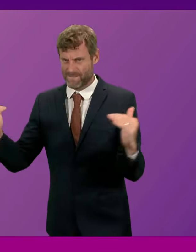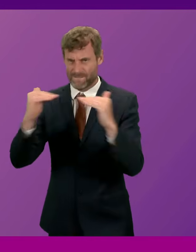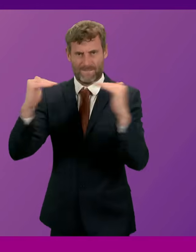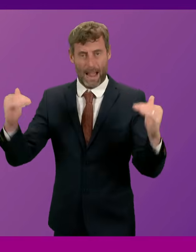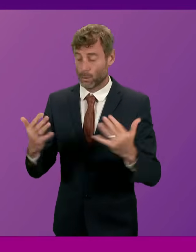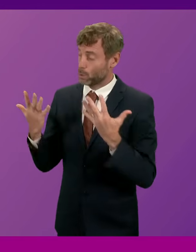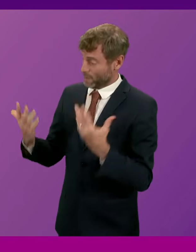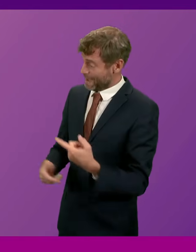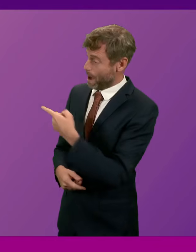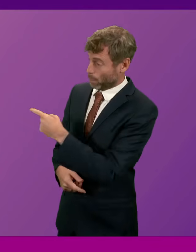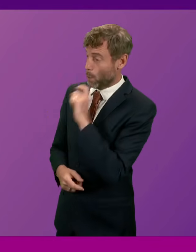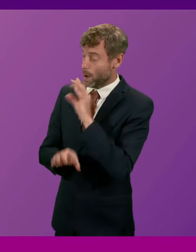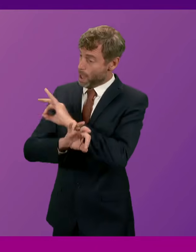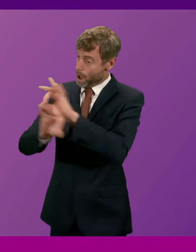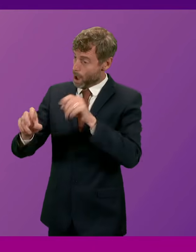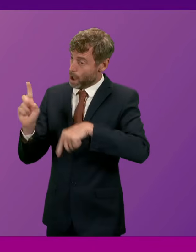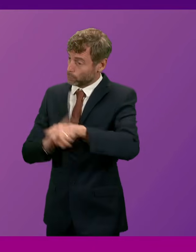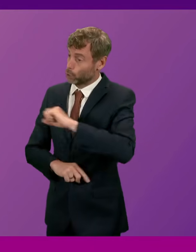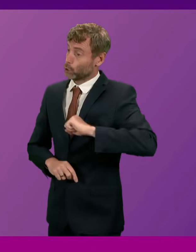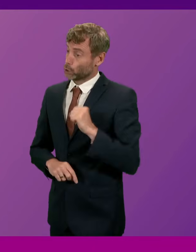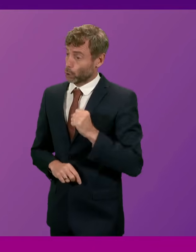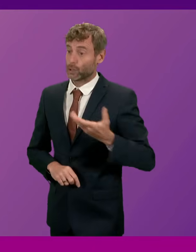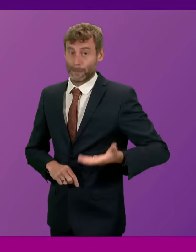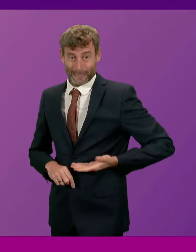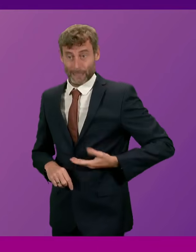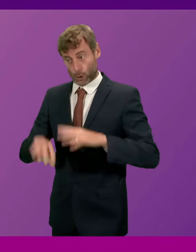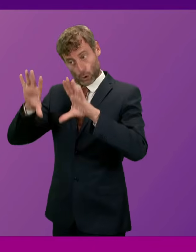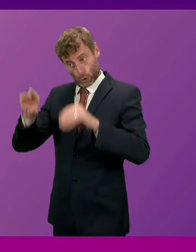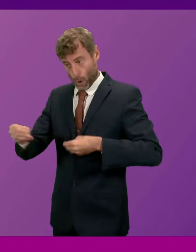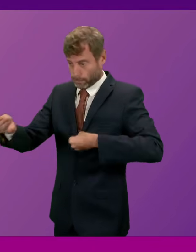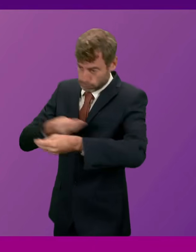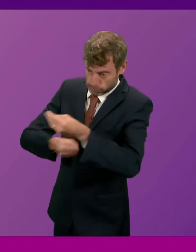now call on Scottish businesses to join the global movement against apartheid Israel?